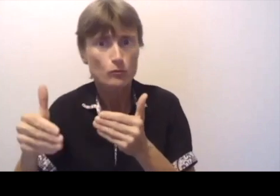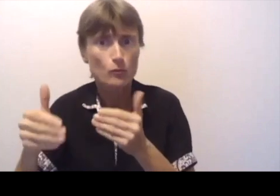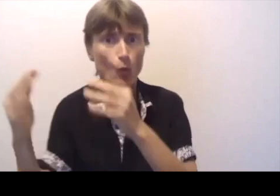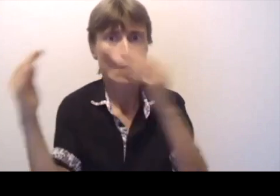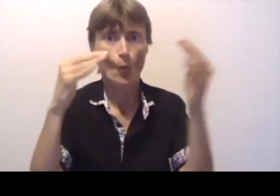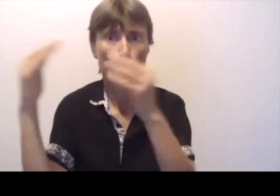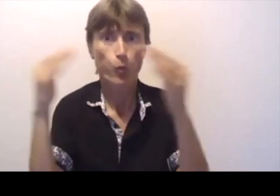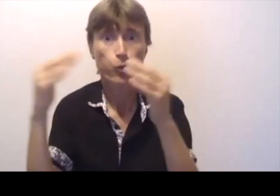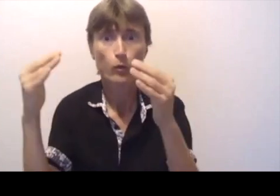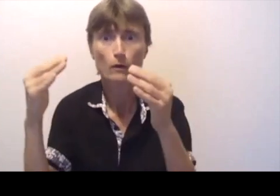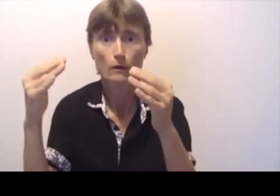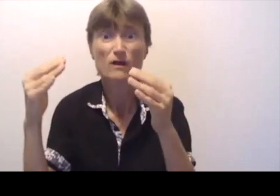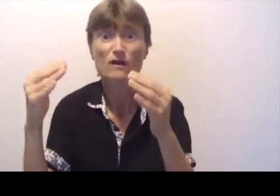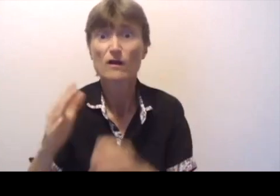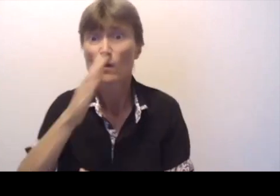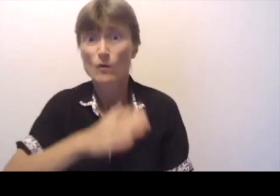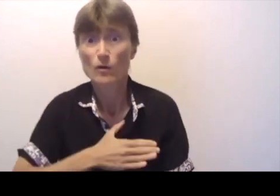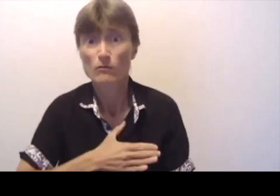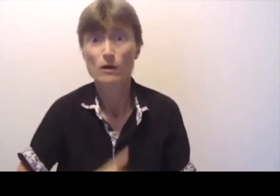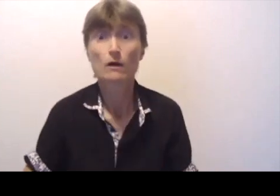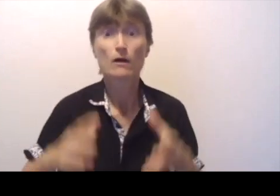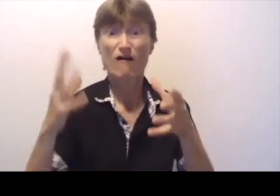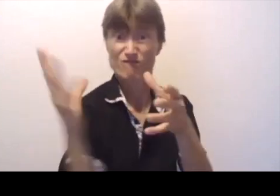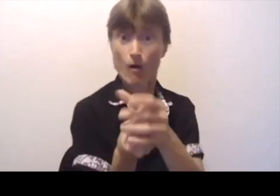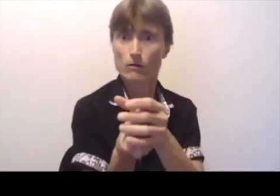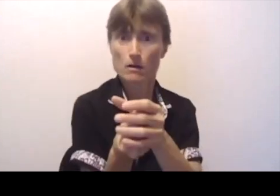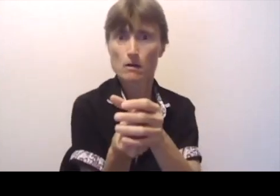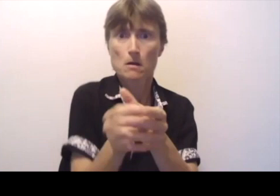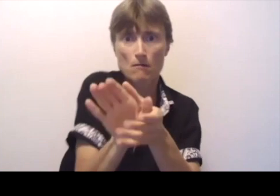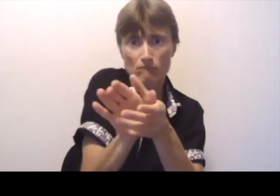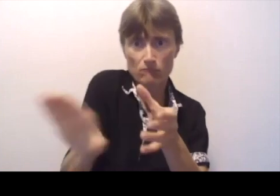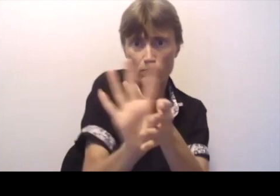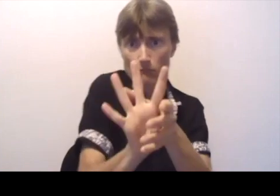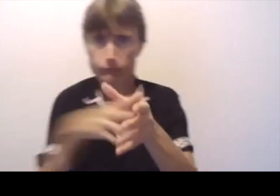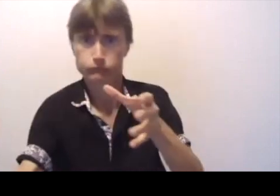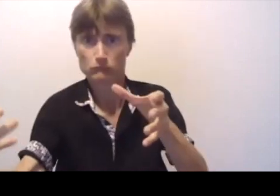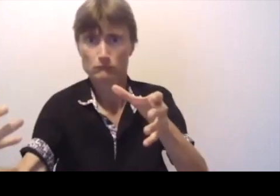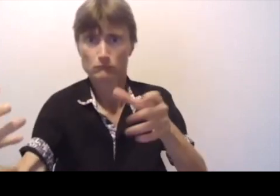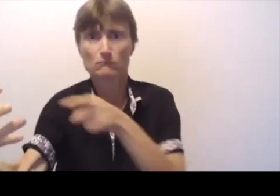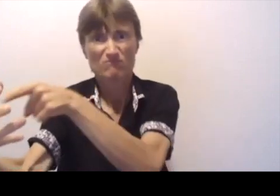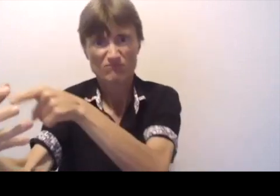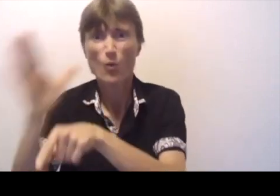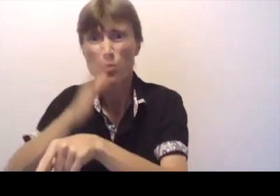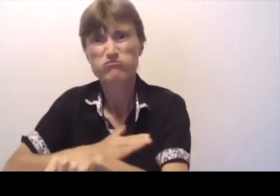labor force and back into their homes or into female job ghettos of service and office work um